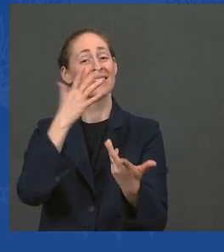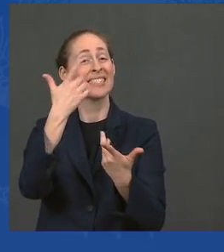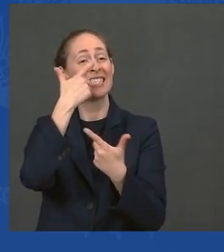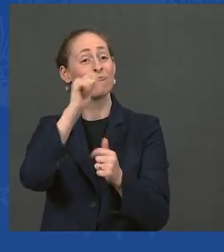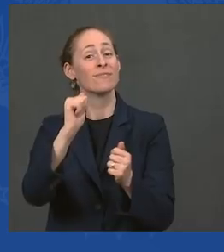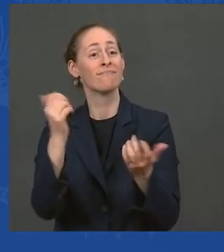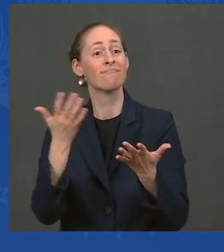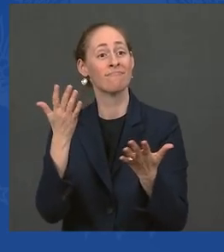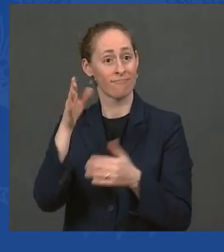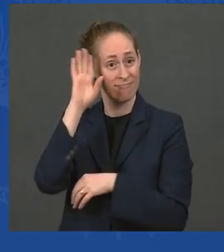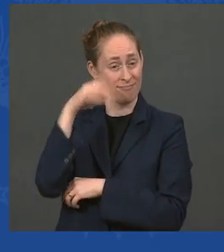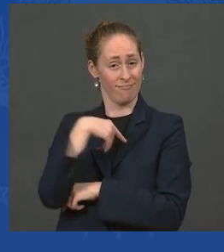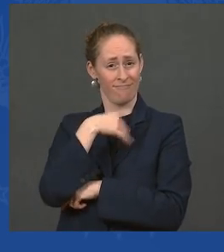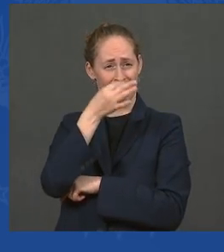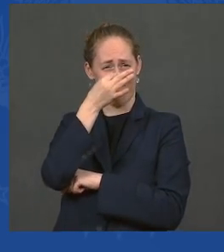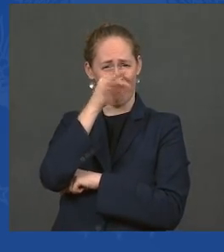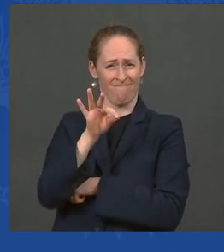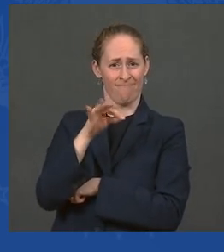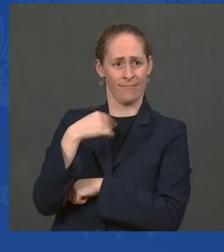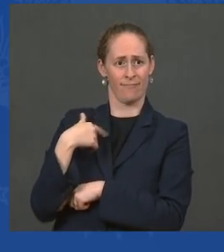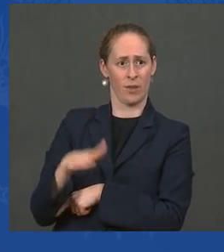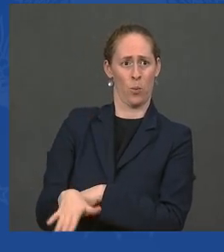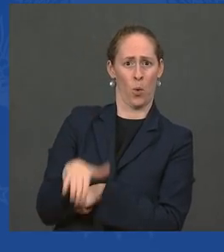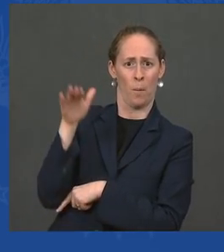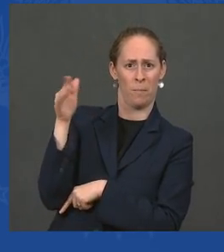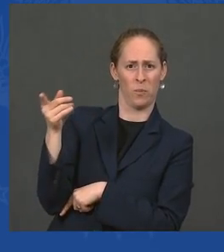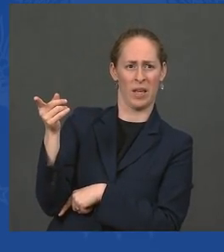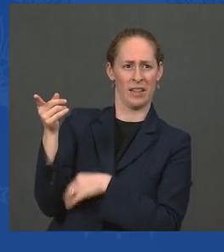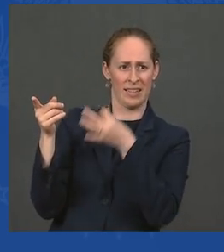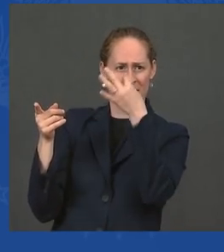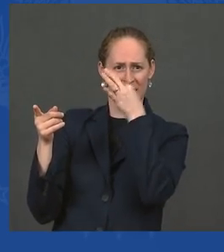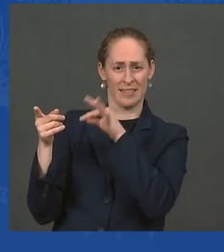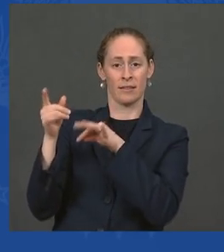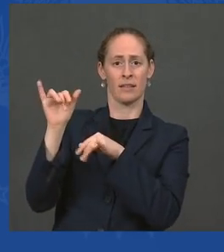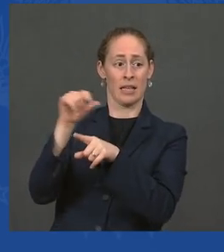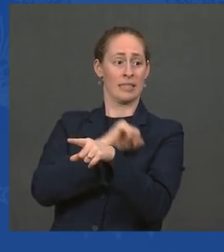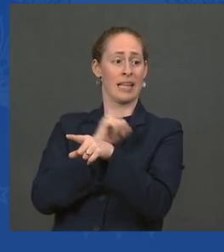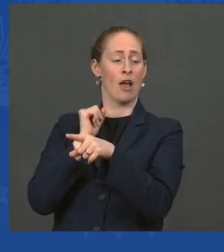where -- excuse me, the Senator -- where he grew up is about a total of --